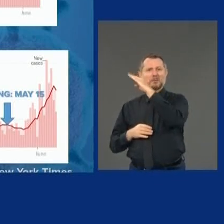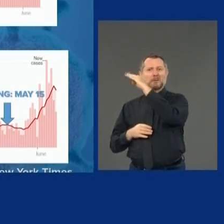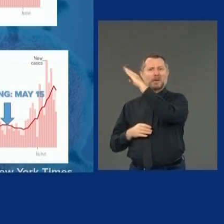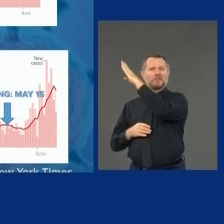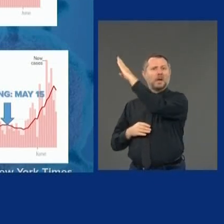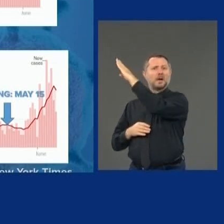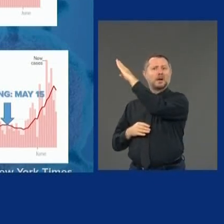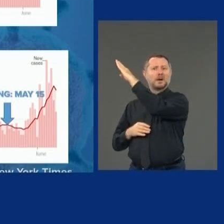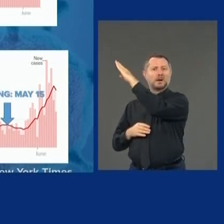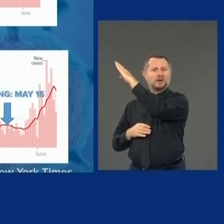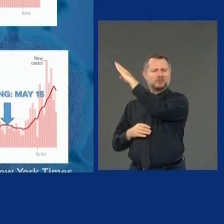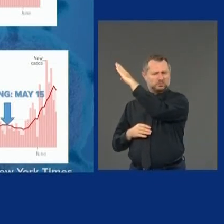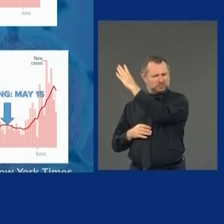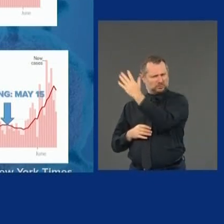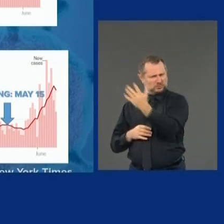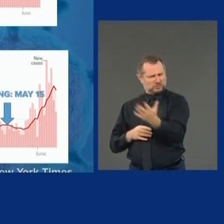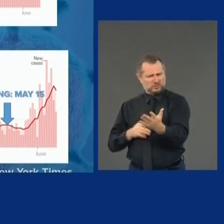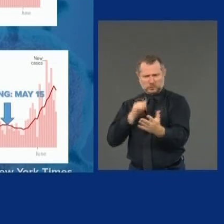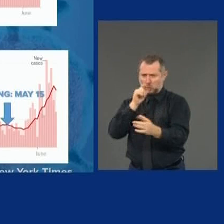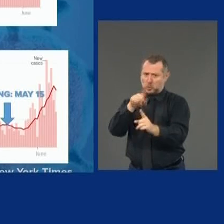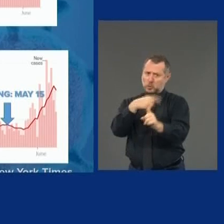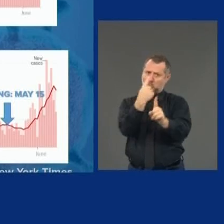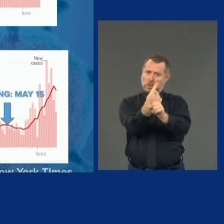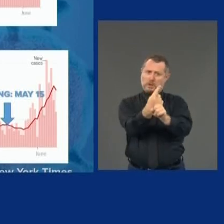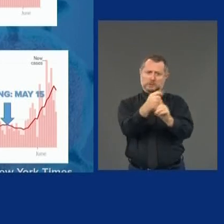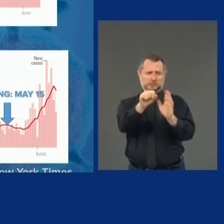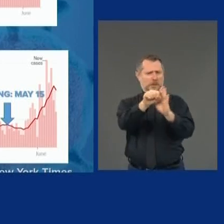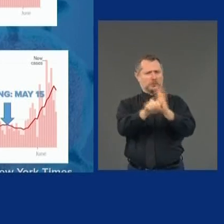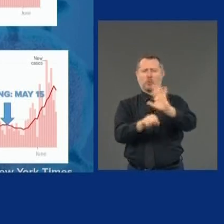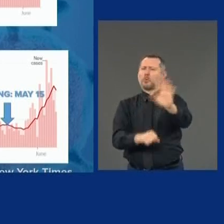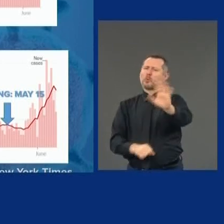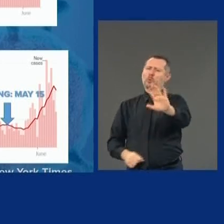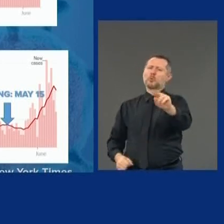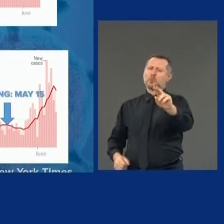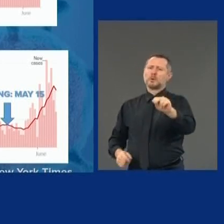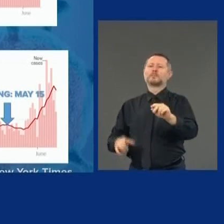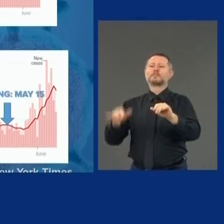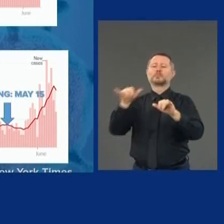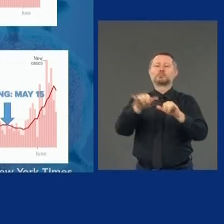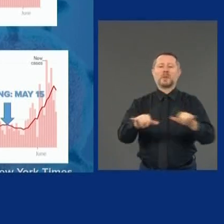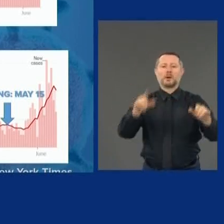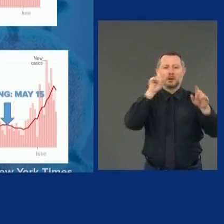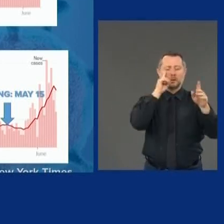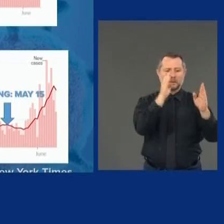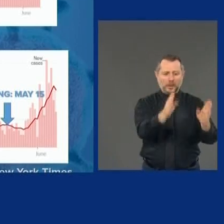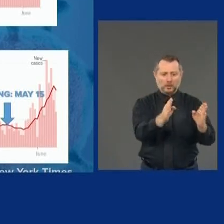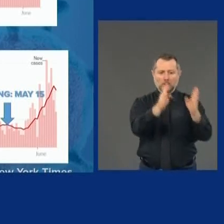AT THE INCREASE AFTER THE REOPENING.